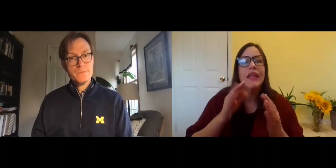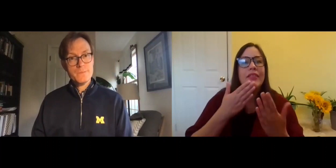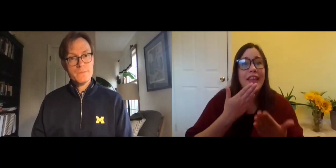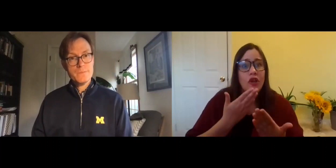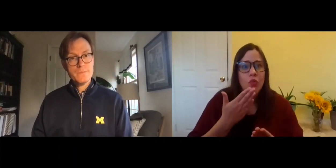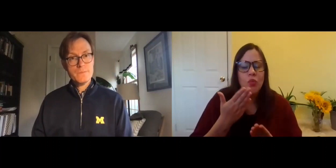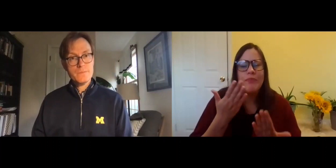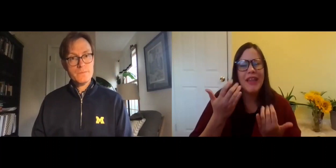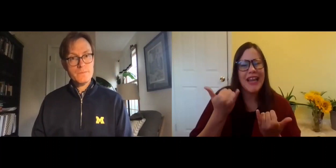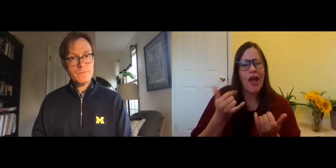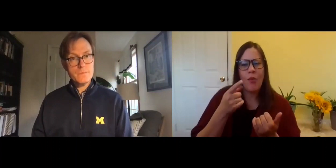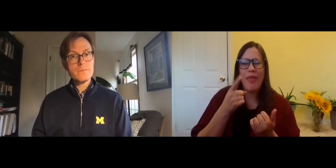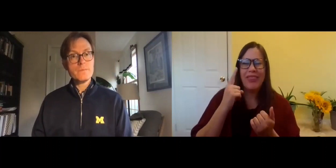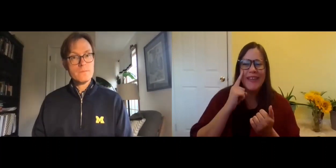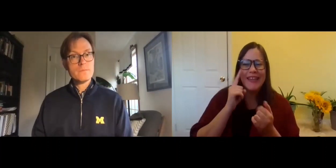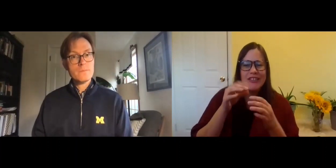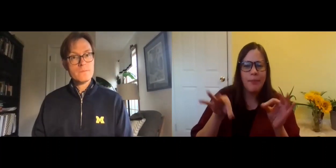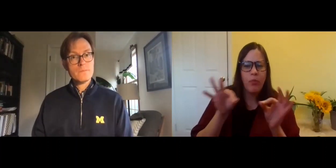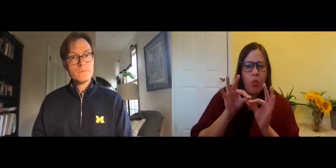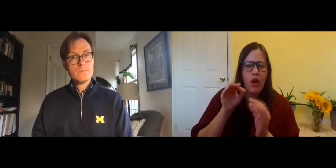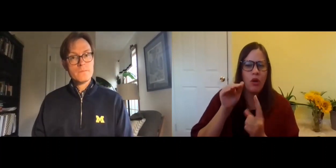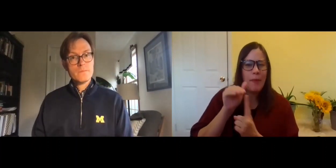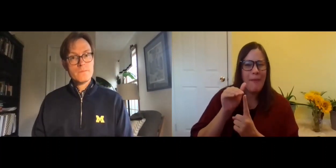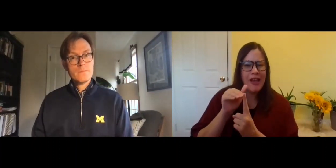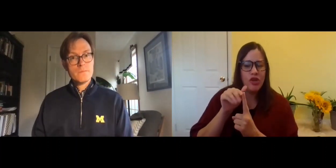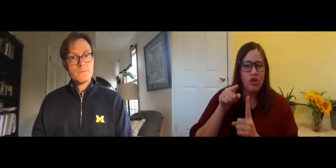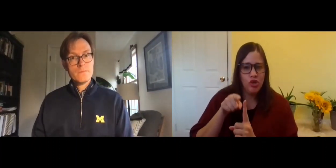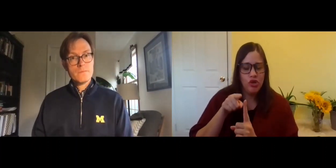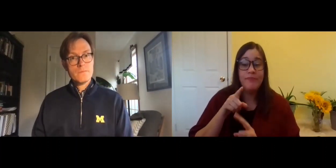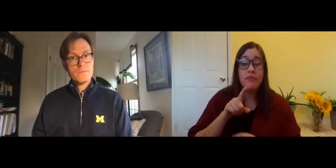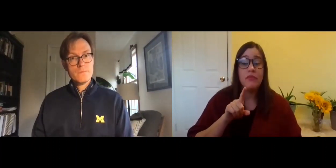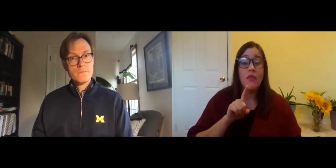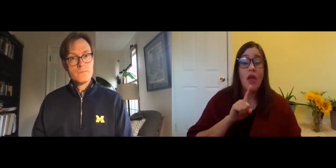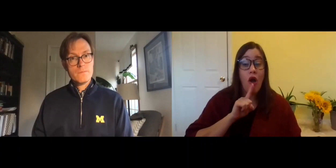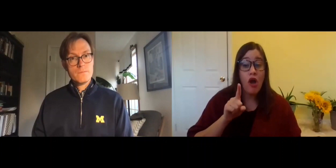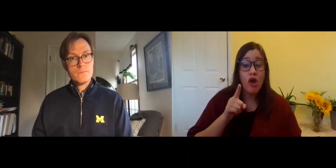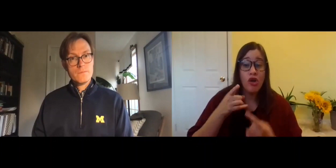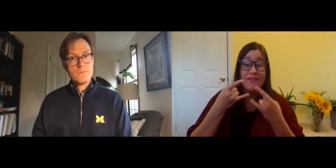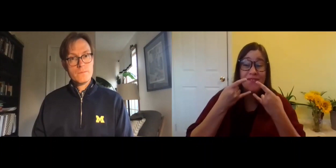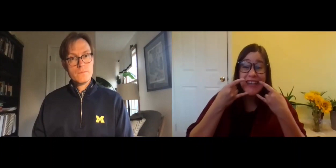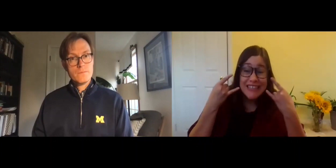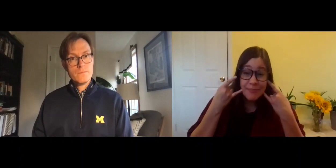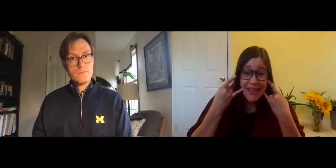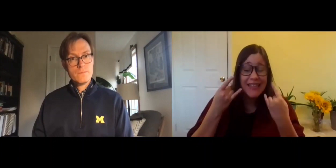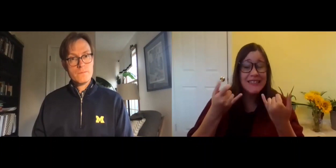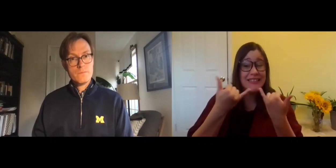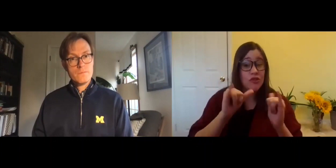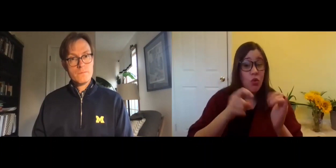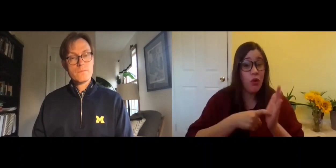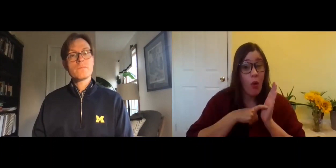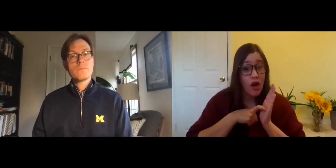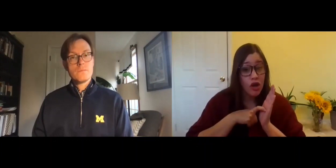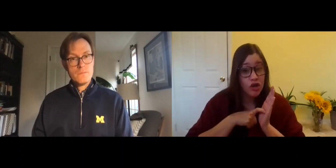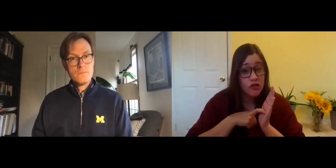Annie Urasky: Thank you. Now I think it's important to remind everyone about facemasks.